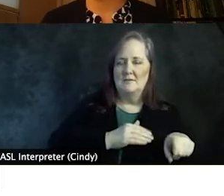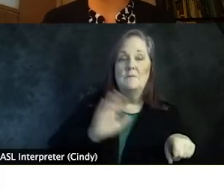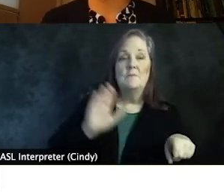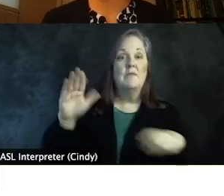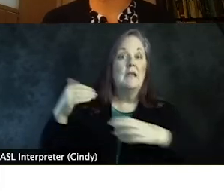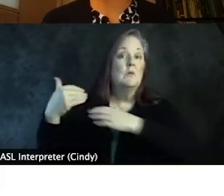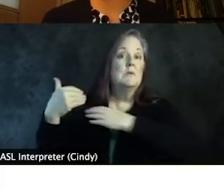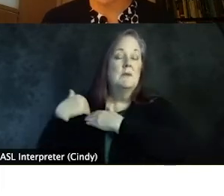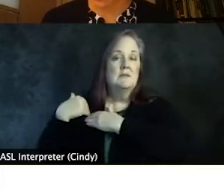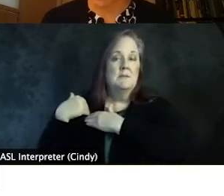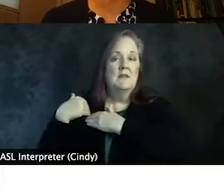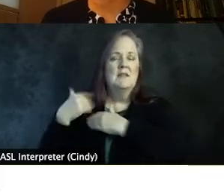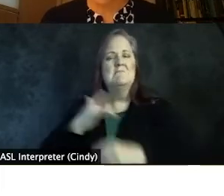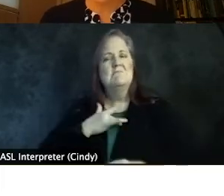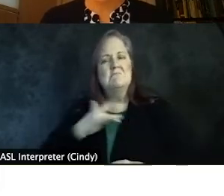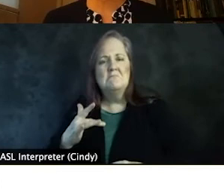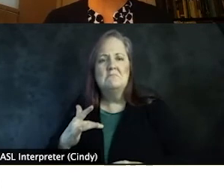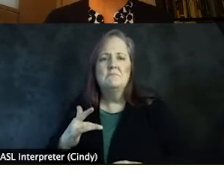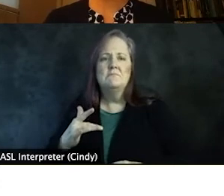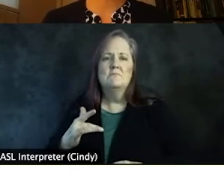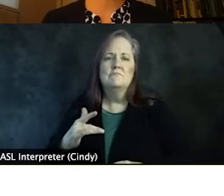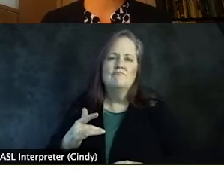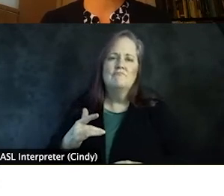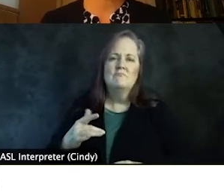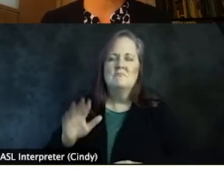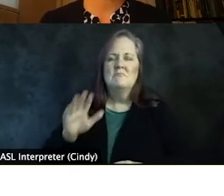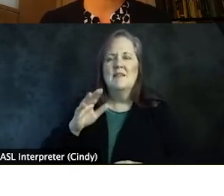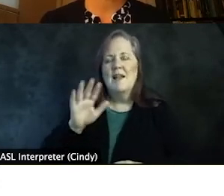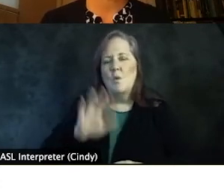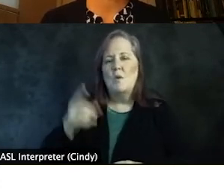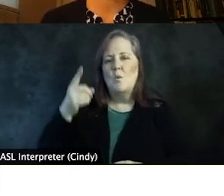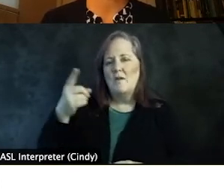as the primary payer. Dialysis clinics are also currently required